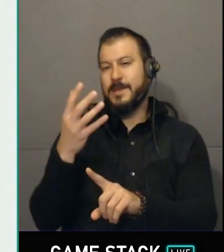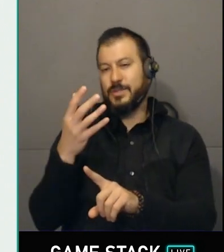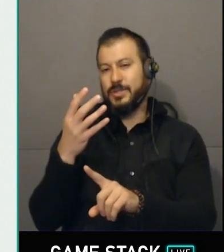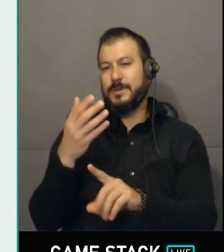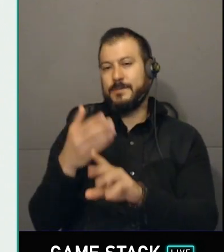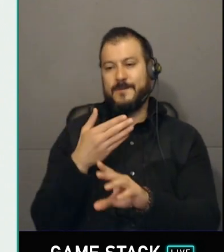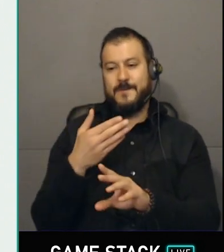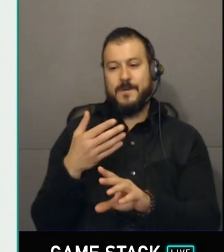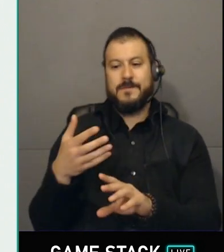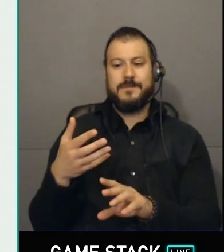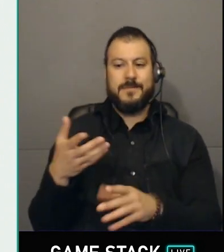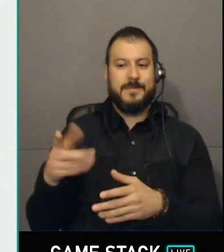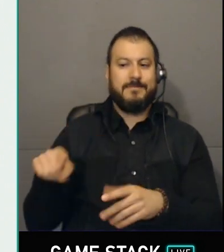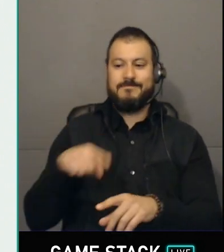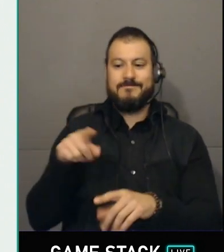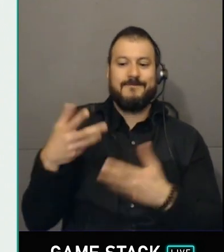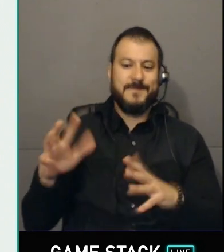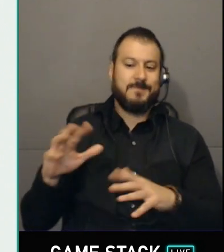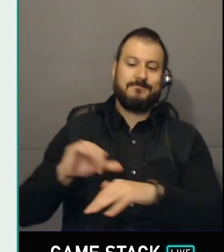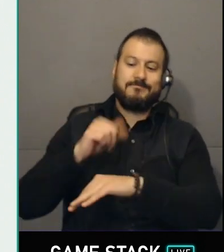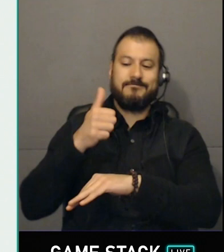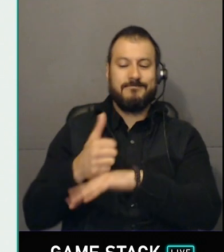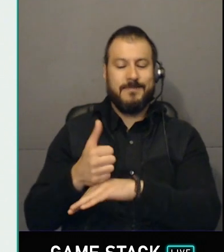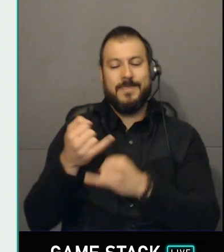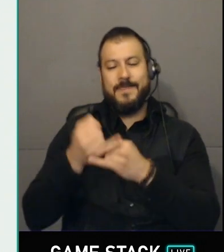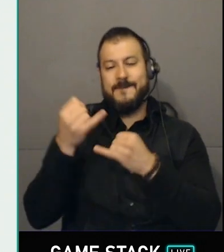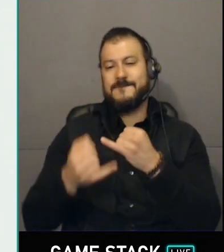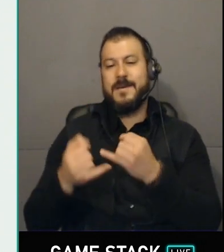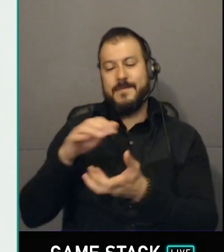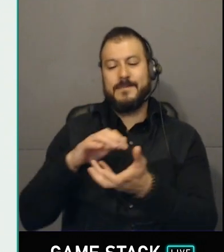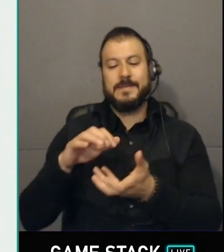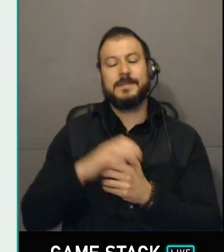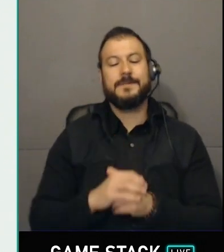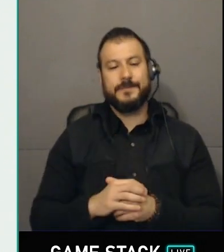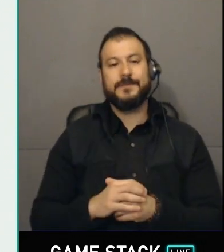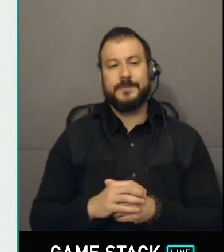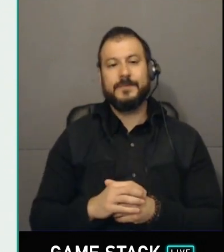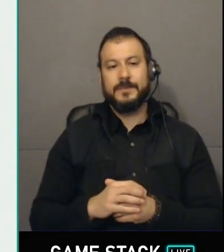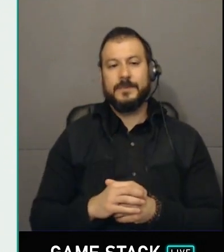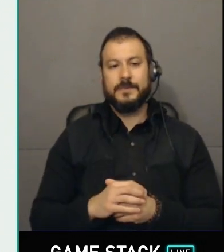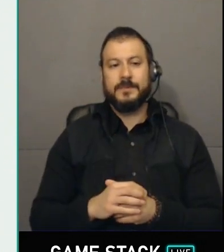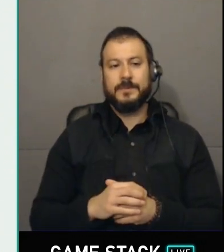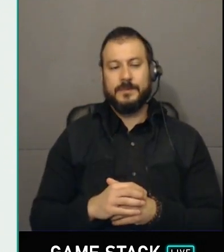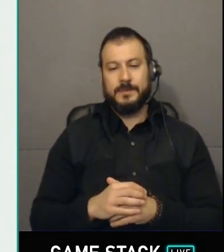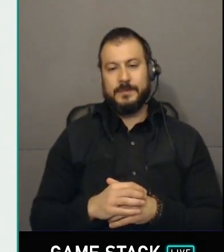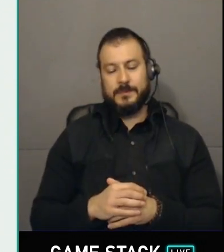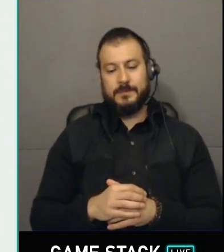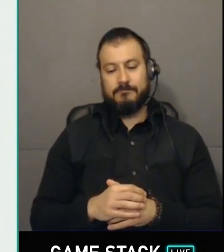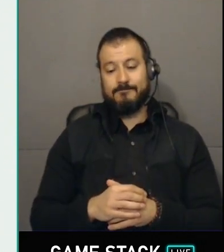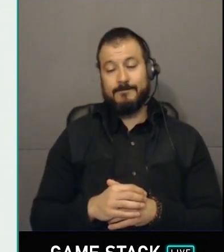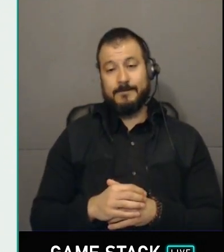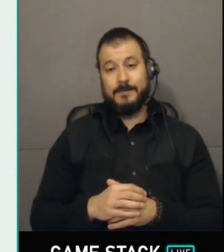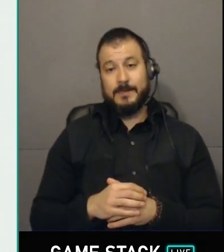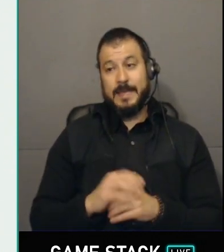The other thing to keep in mind with this, is that design choices are key, and we have to be very